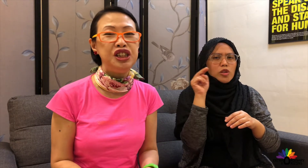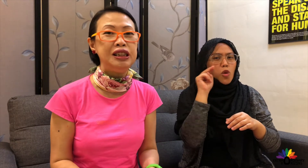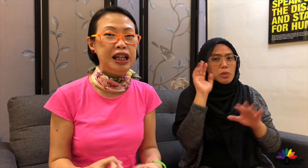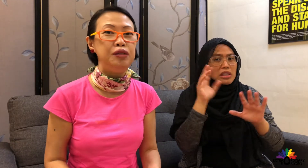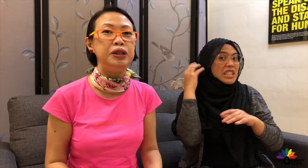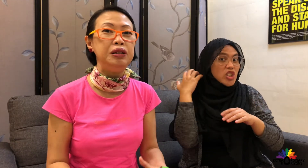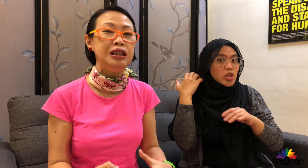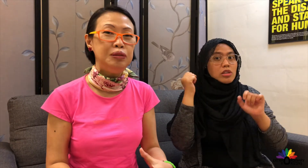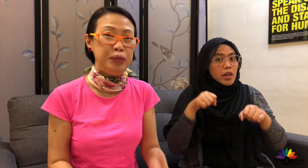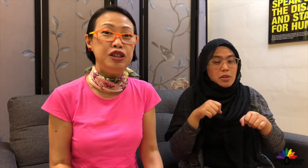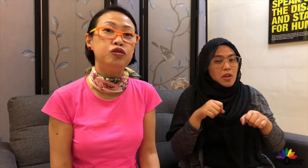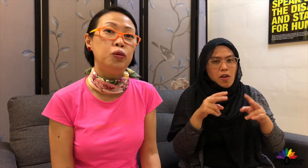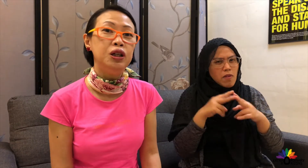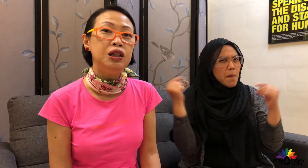It can be painful.